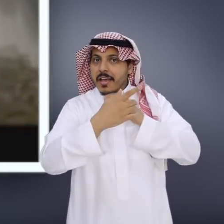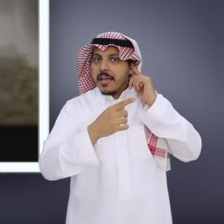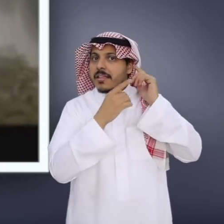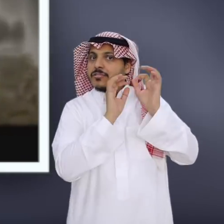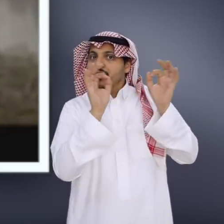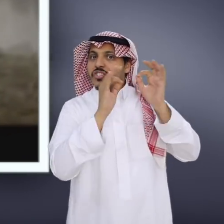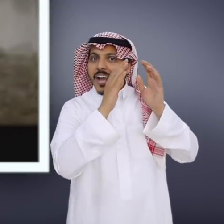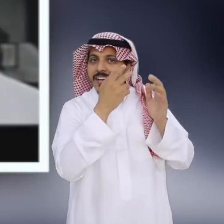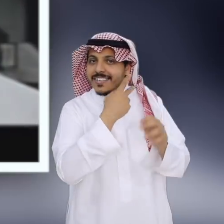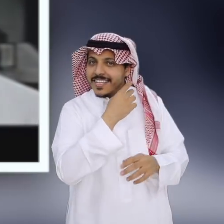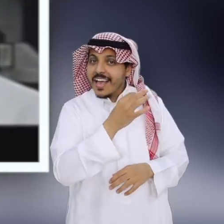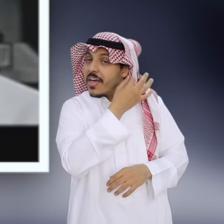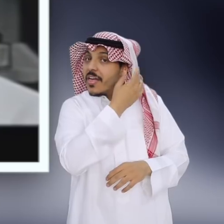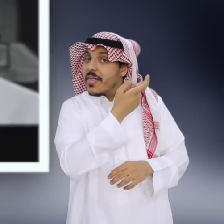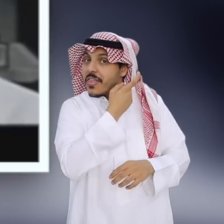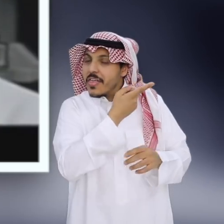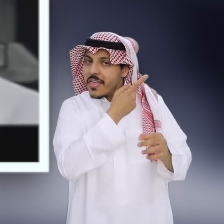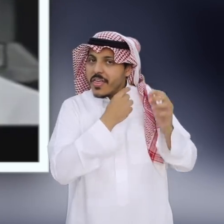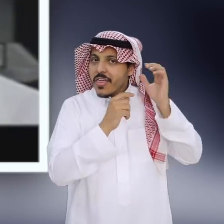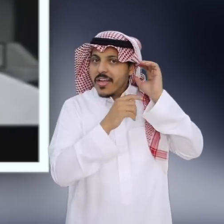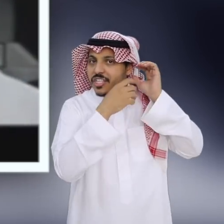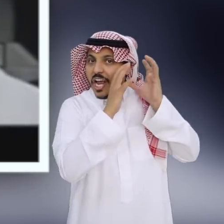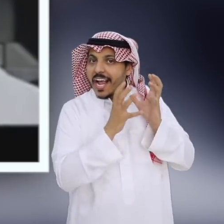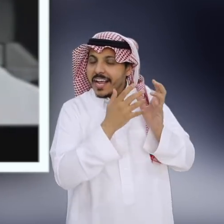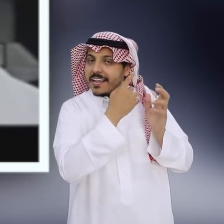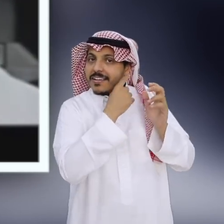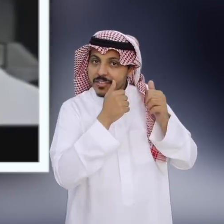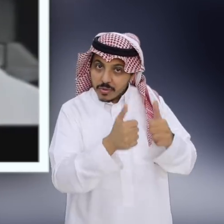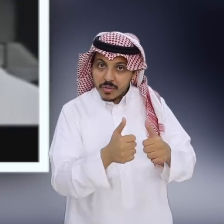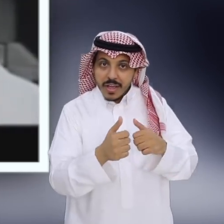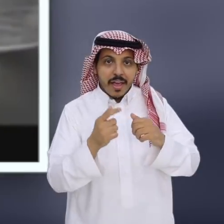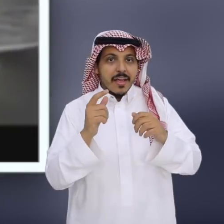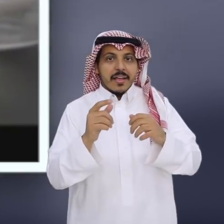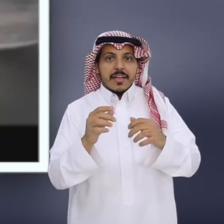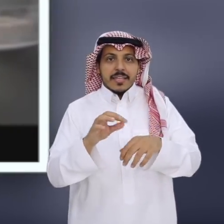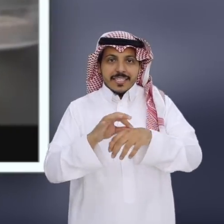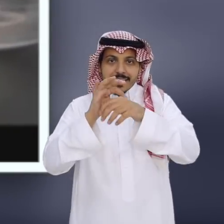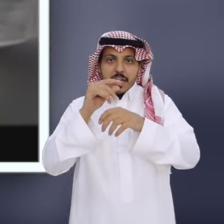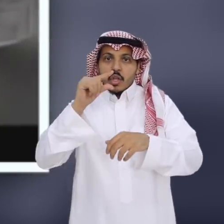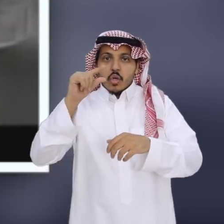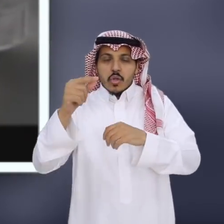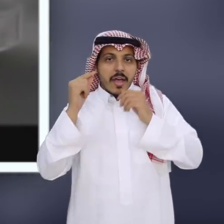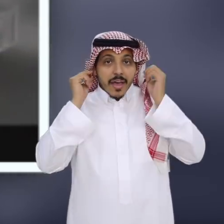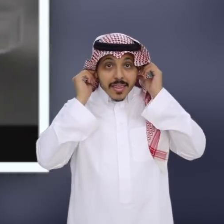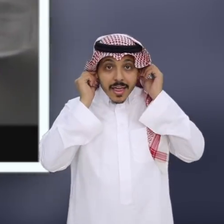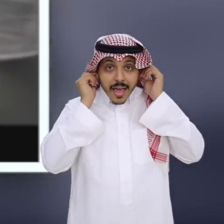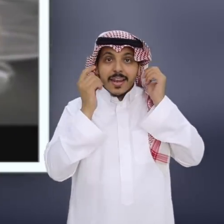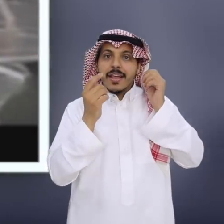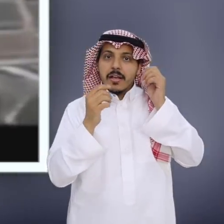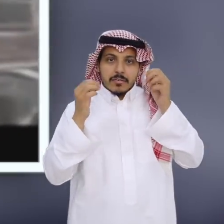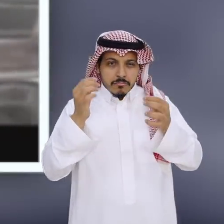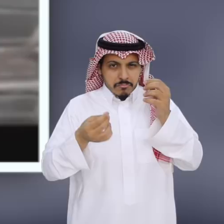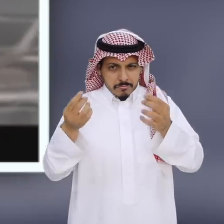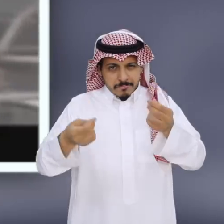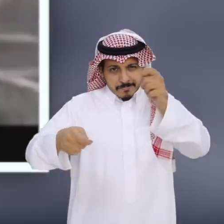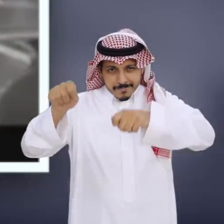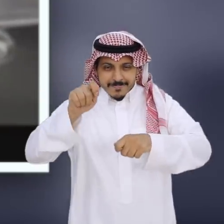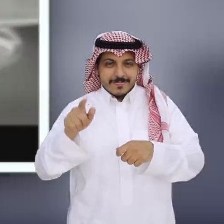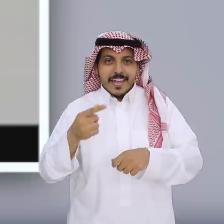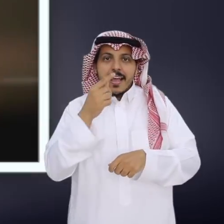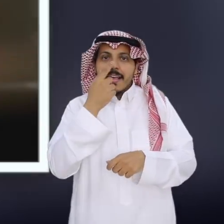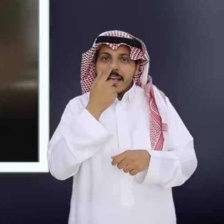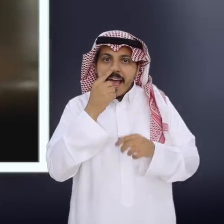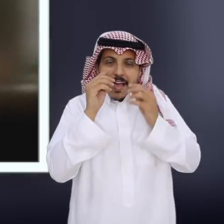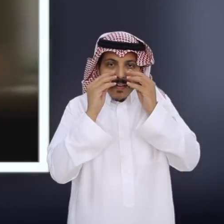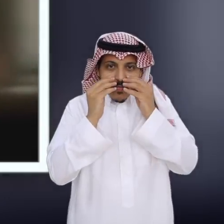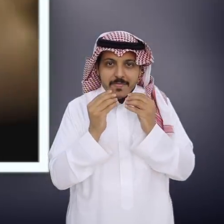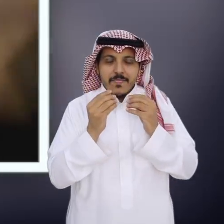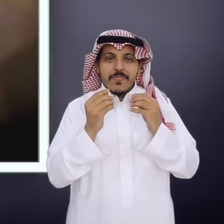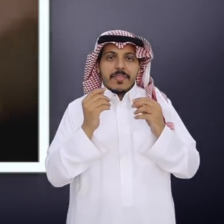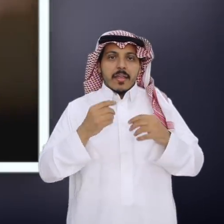Human could thus far plant ears, noses and some cardiac valves.